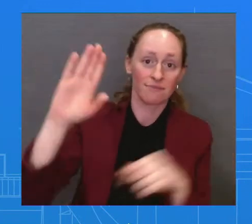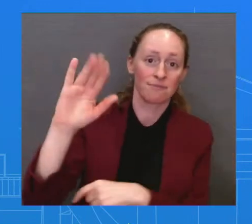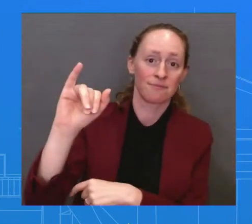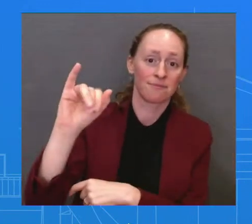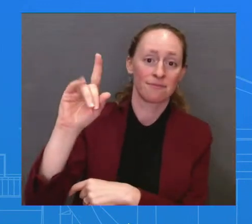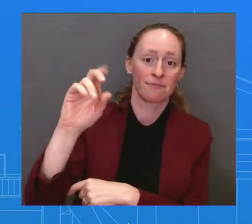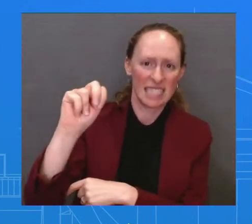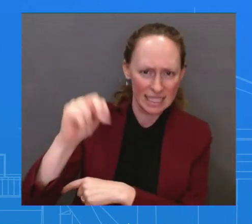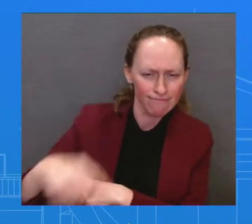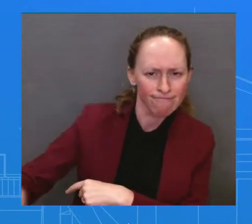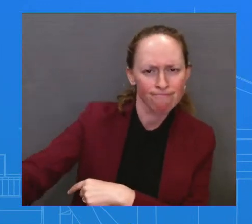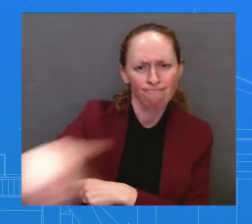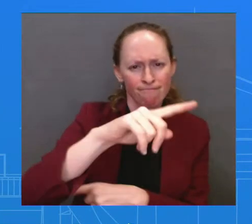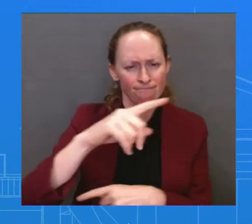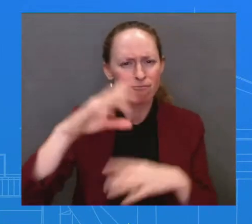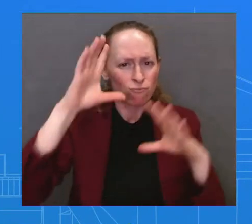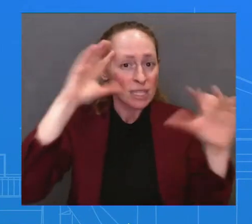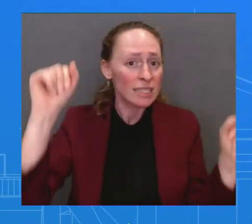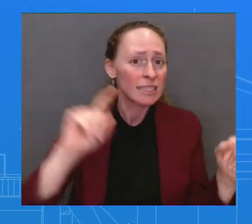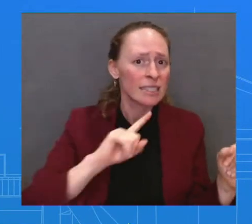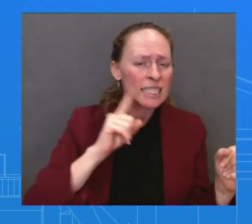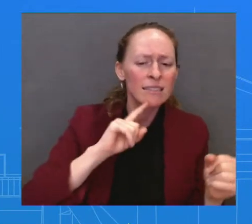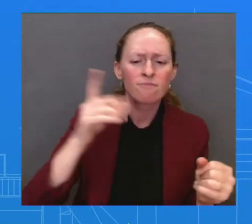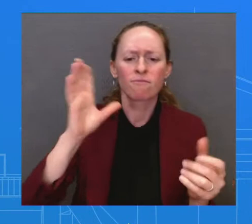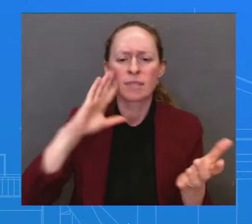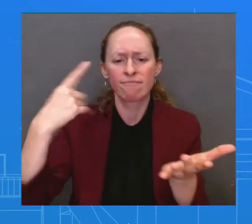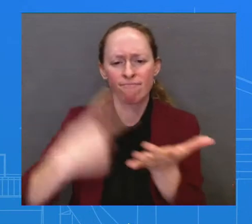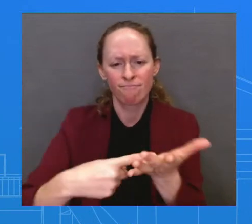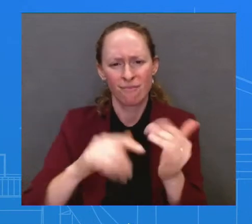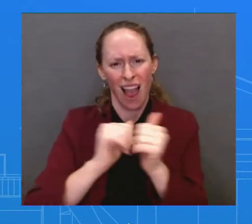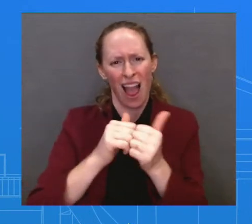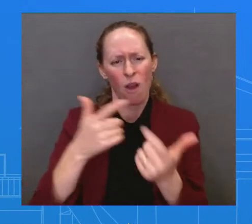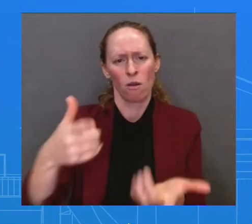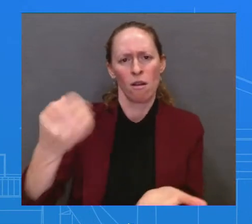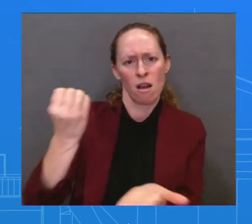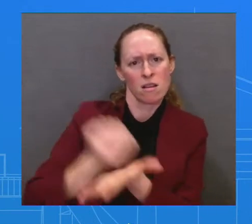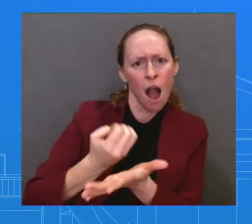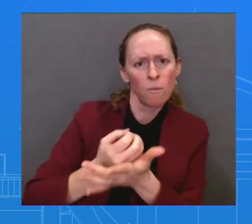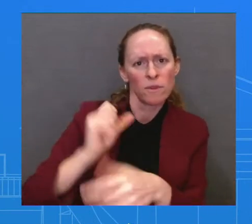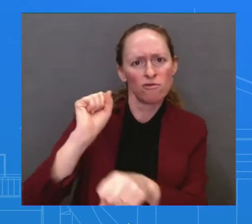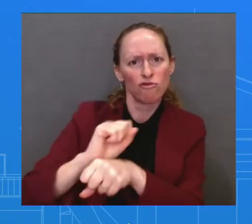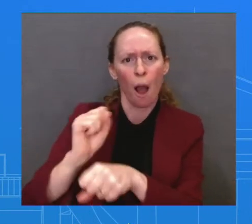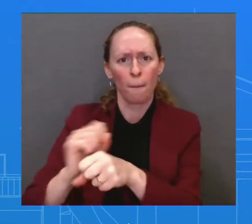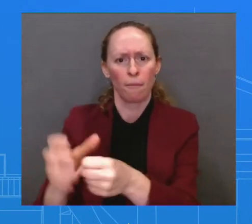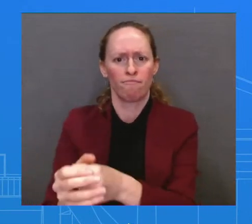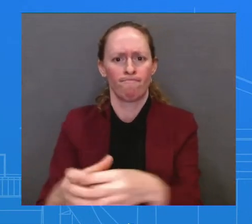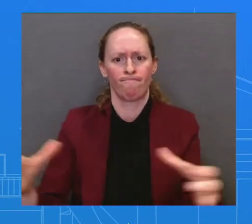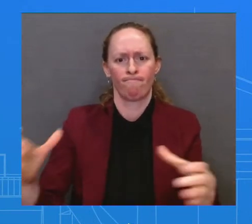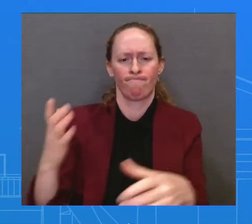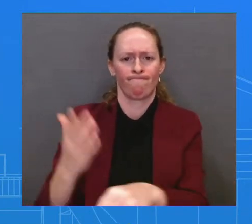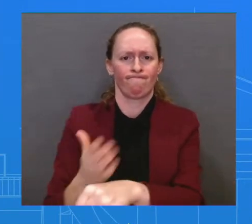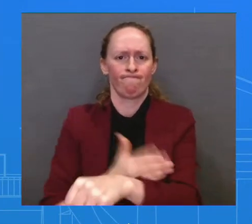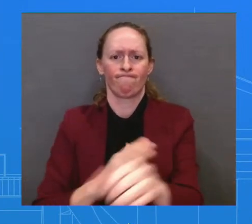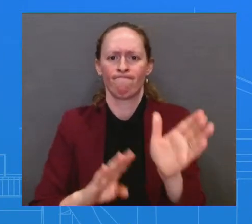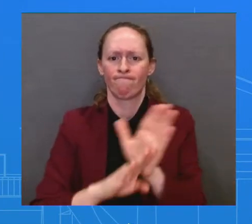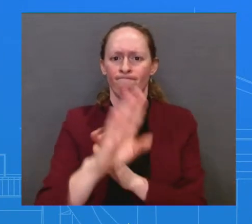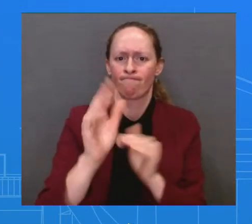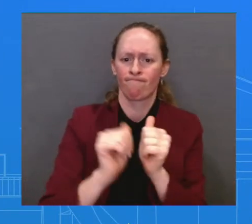And he will introduce a special representative for Ukraine's economic recovery, Penny Pritzker, who will focus on engaging the private sector,